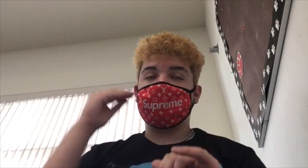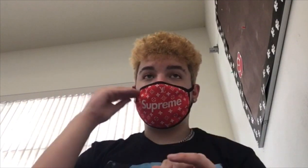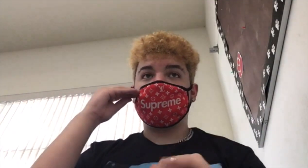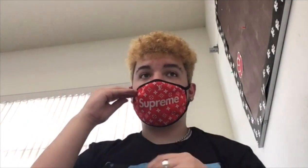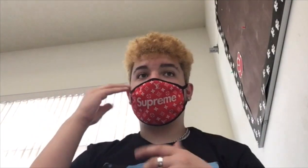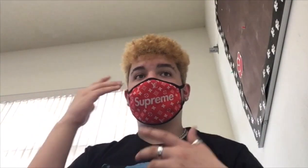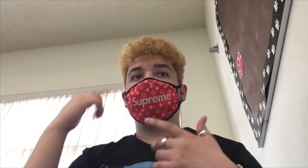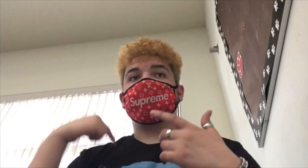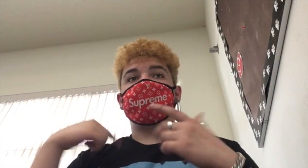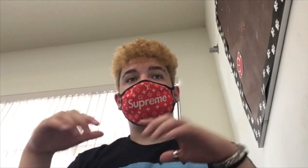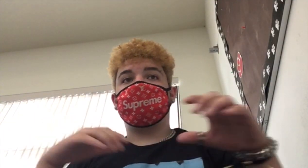Well, when we're at home.